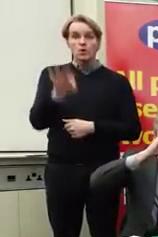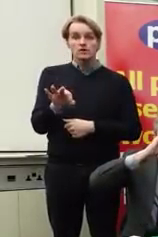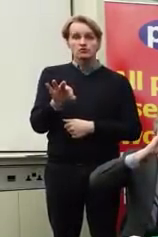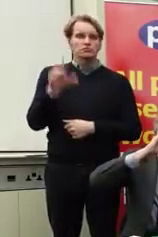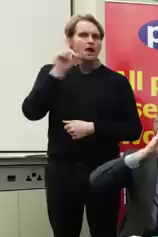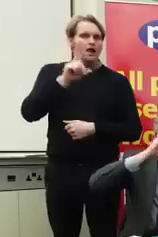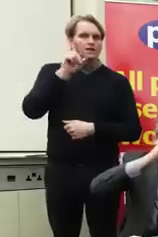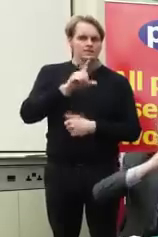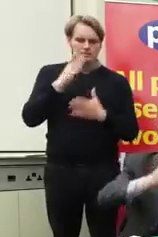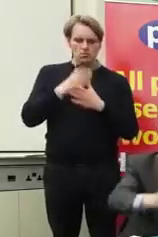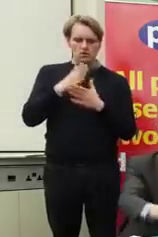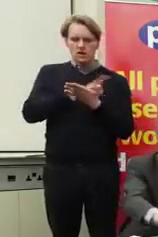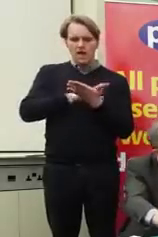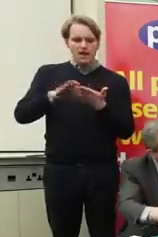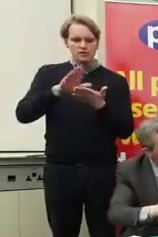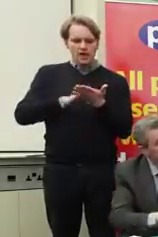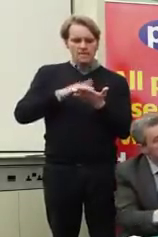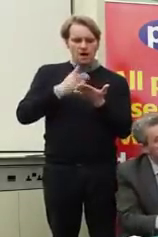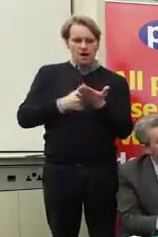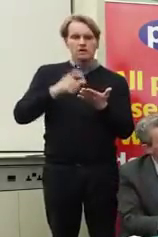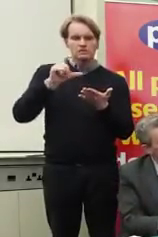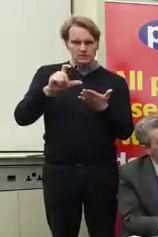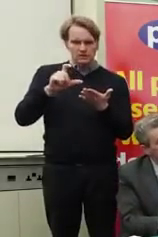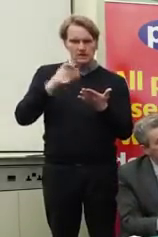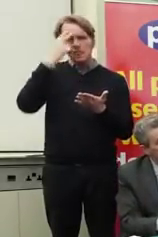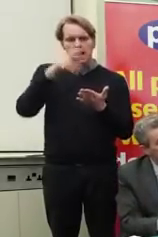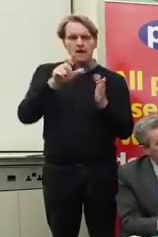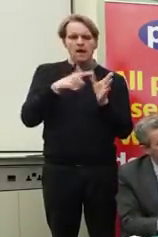works for HMRC how has the government found money or how does the government